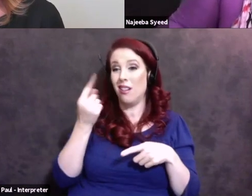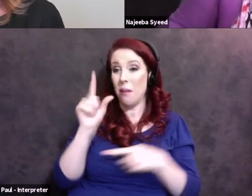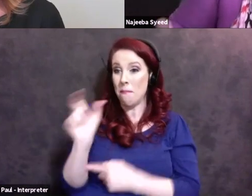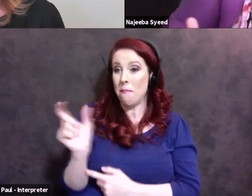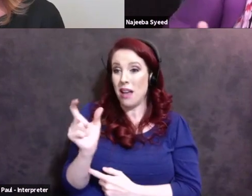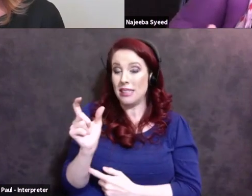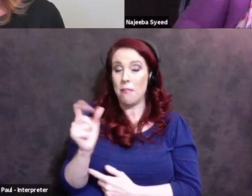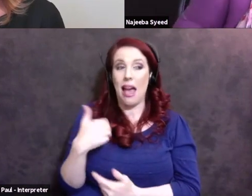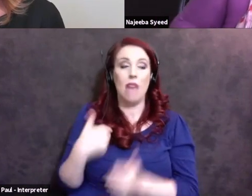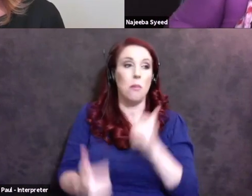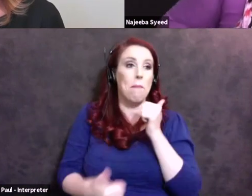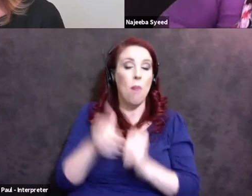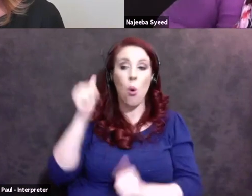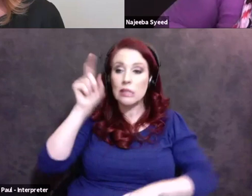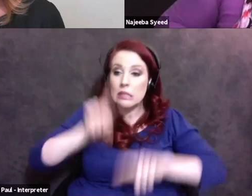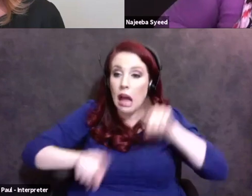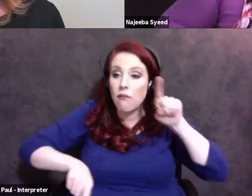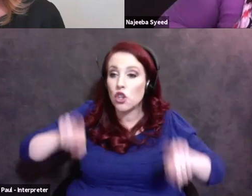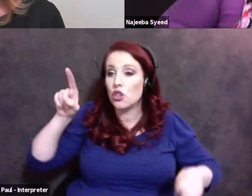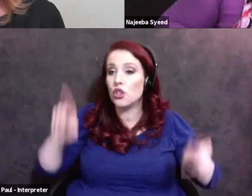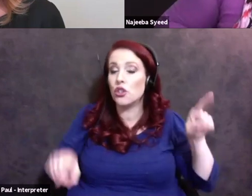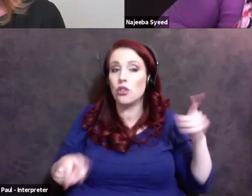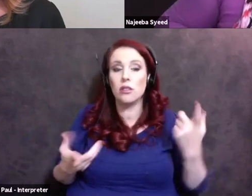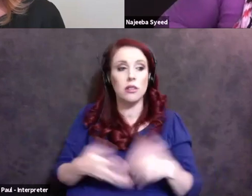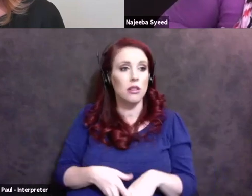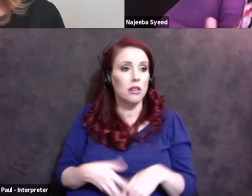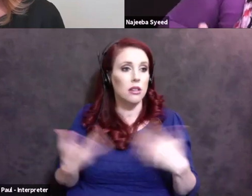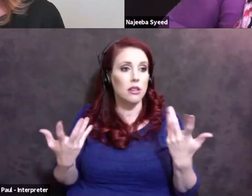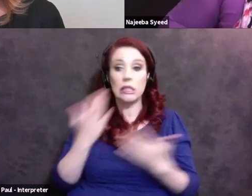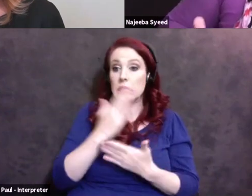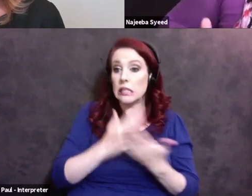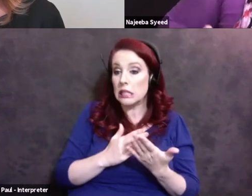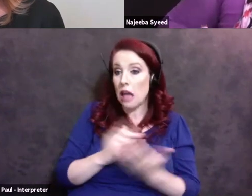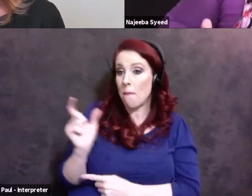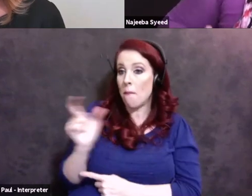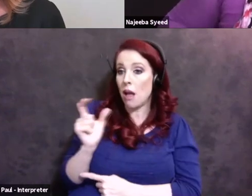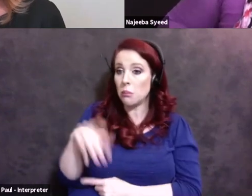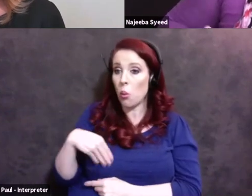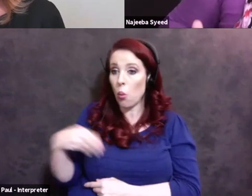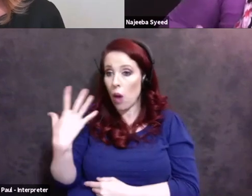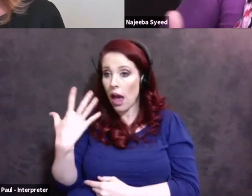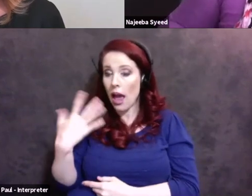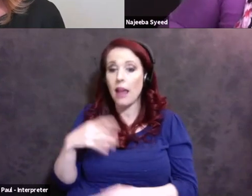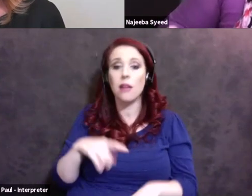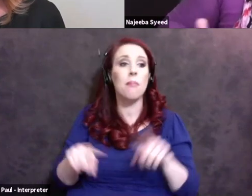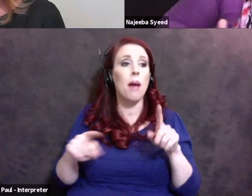There are some Muslims who are white, but the vast majority of Muslims are non-white